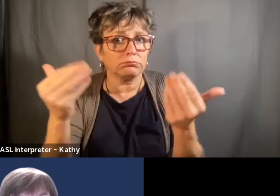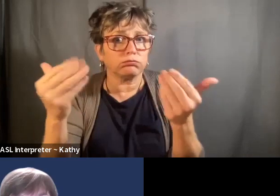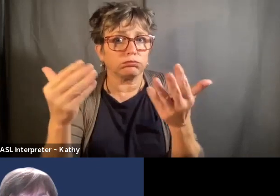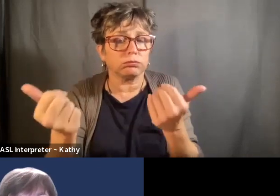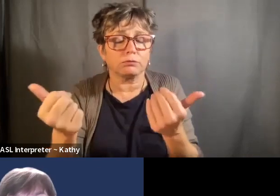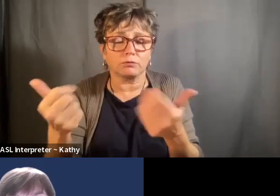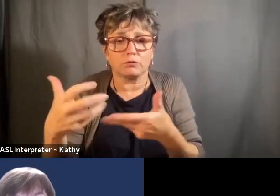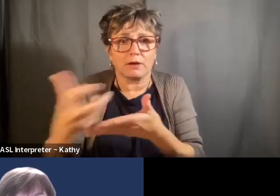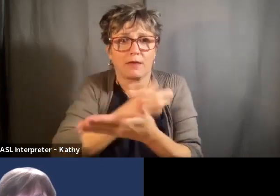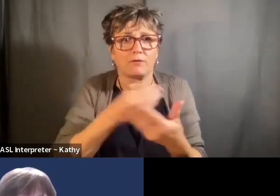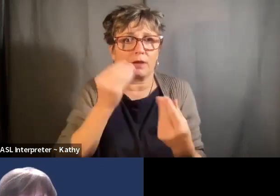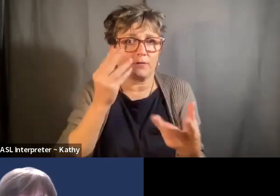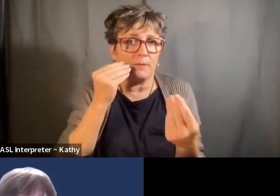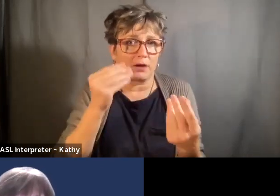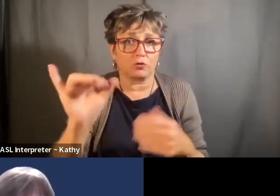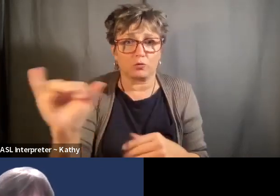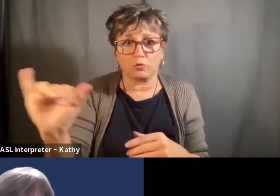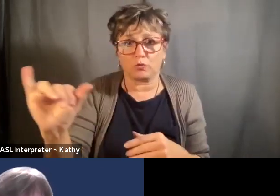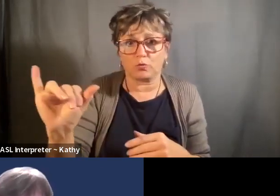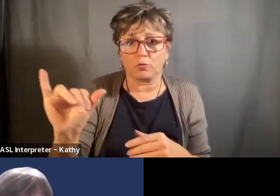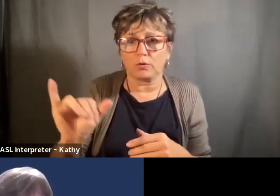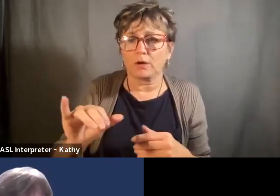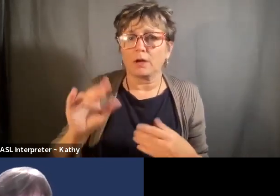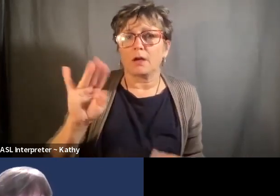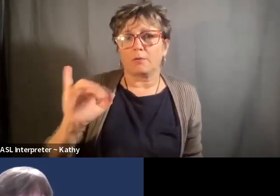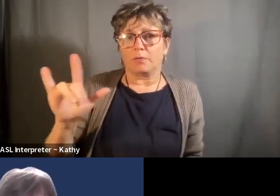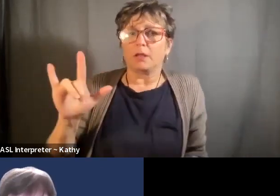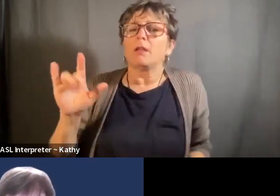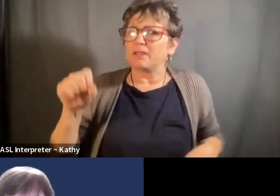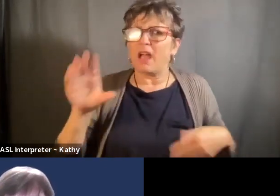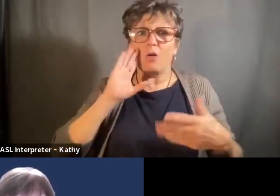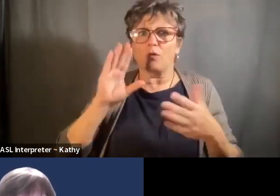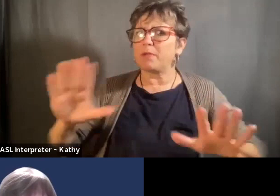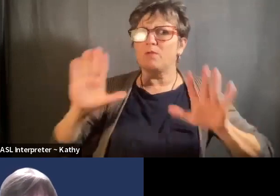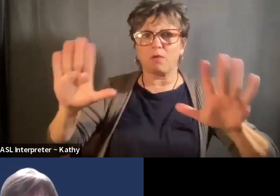Bill: Yeah, this group has been great in helping me, for example, a lot of people and because it's all